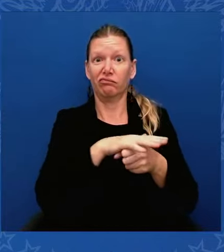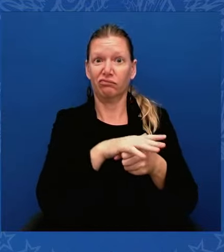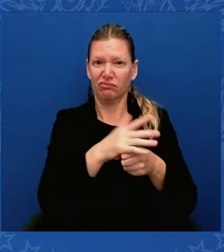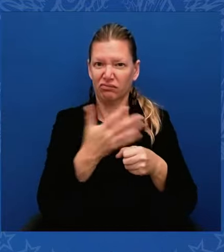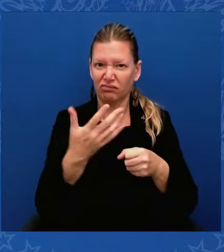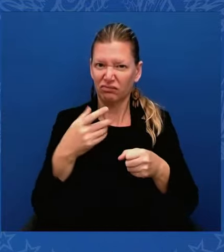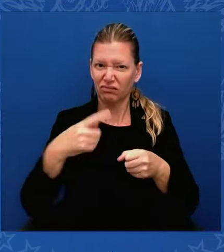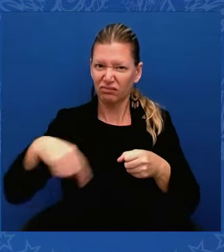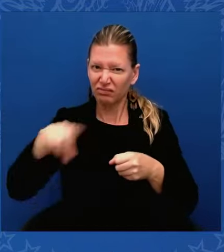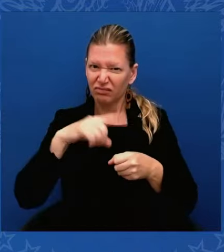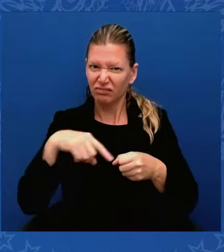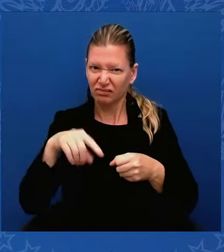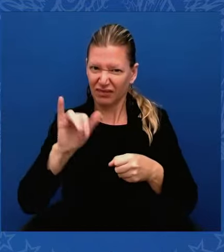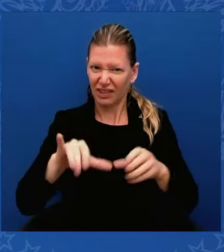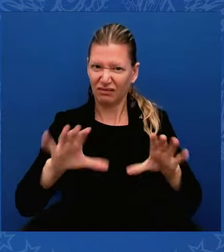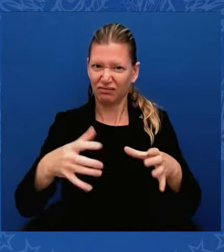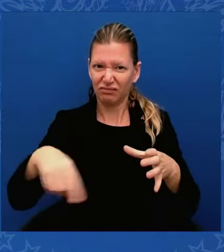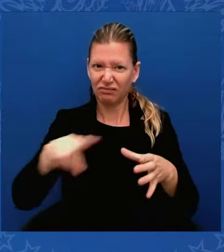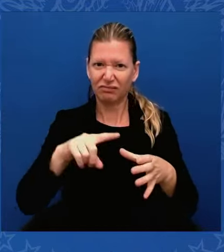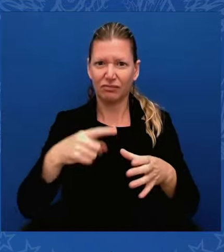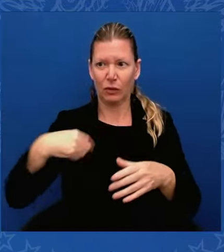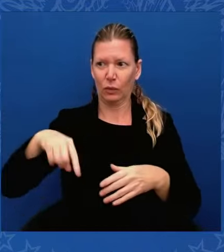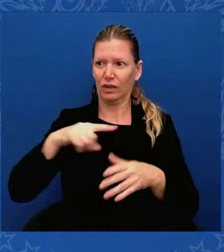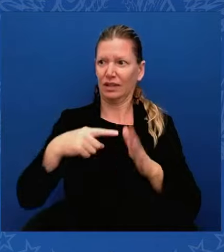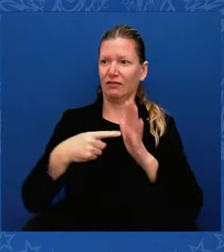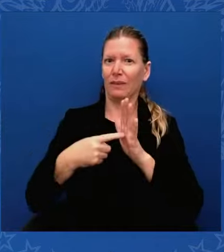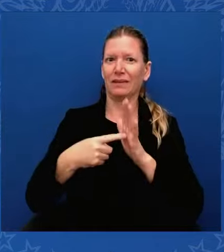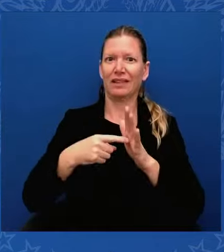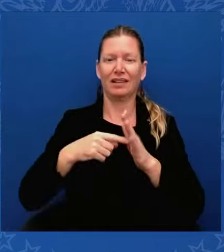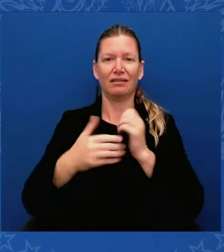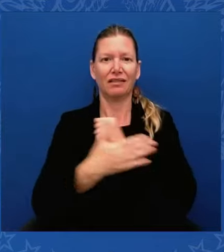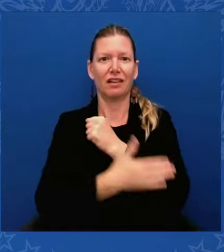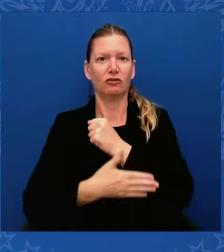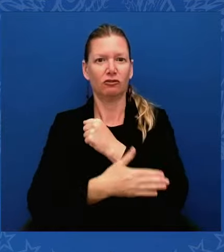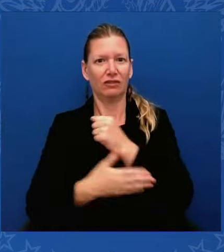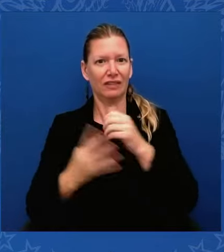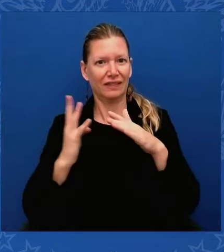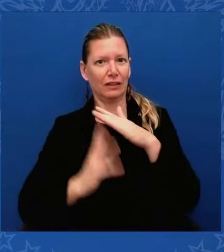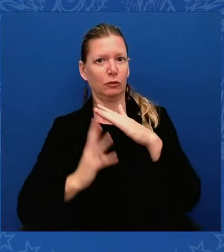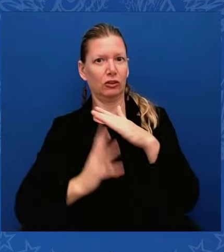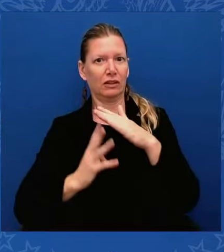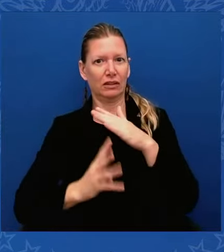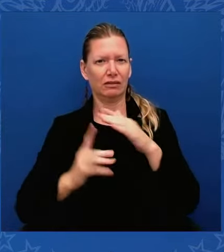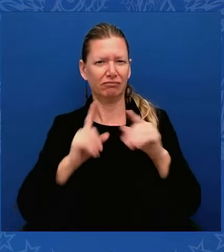That's the America we share. That's the America we know. And you've made incredible progress.